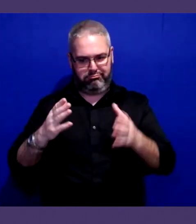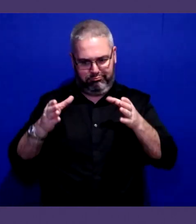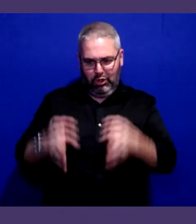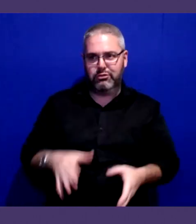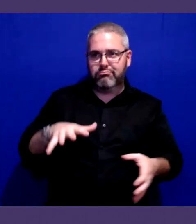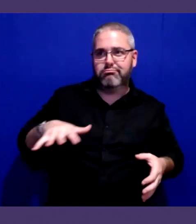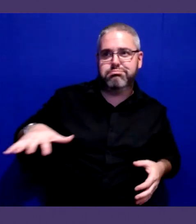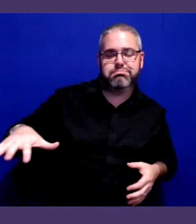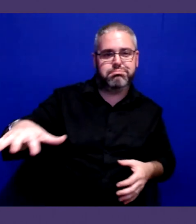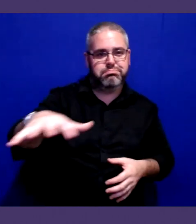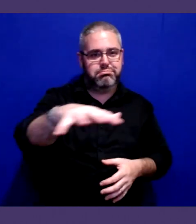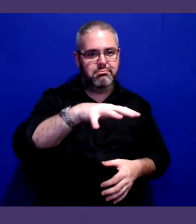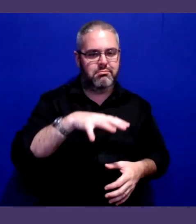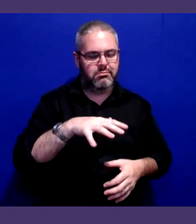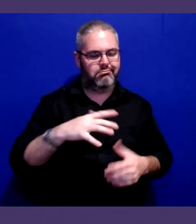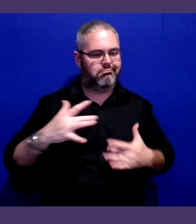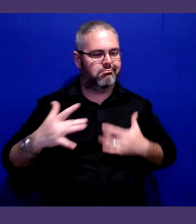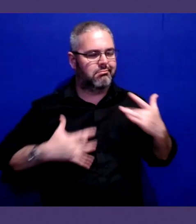how accessibility is fitting in with